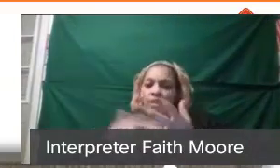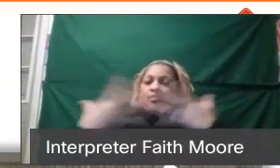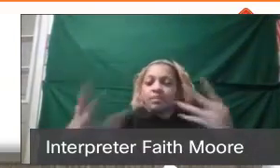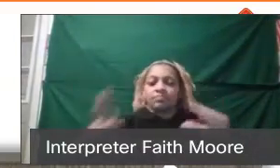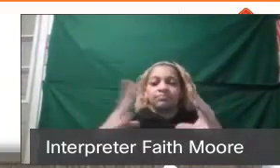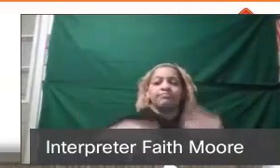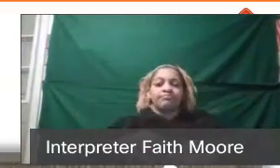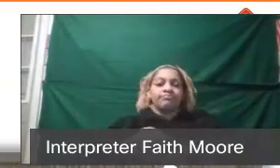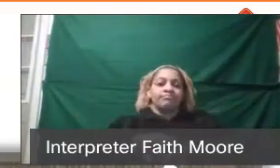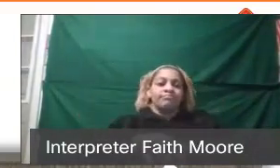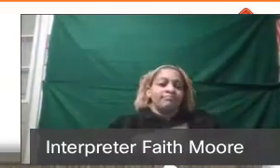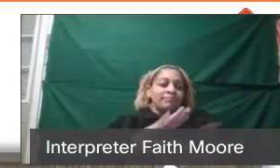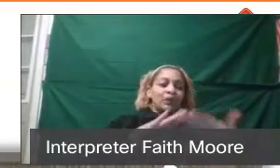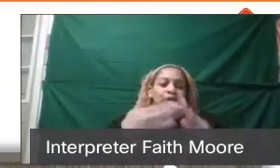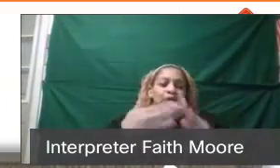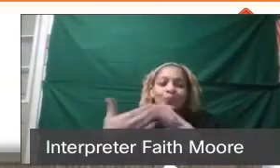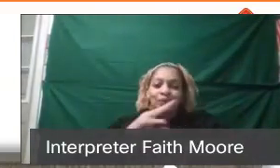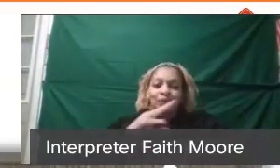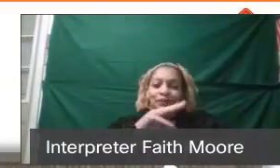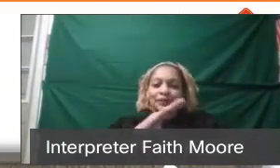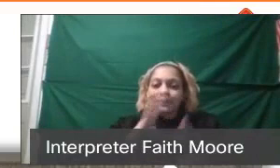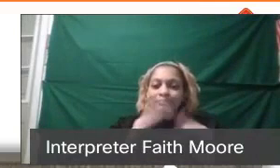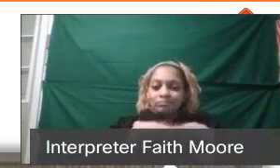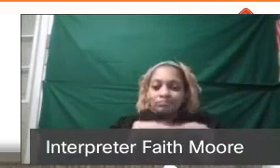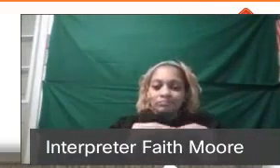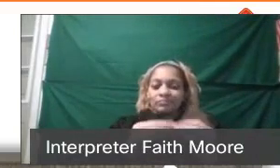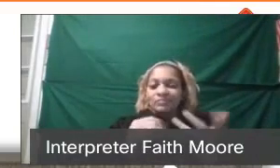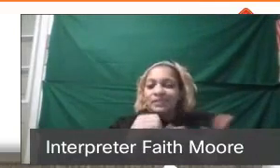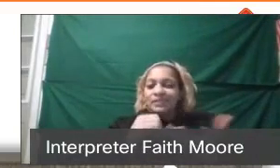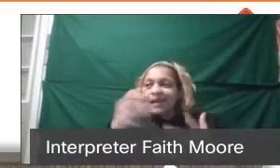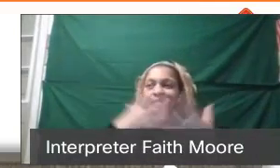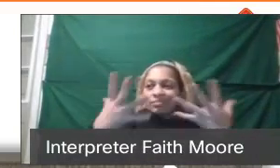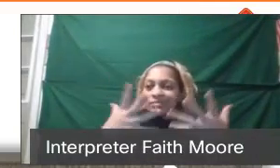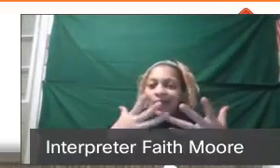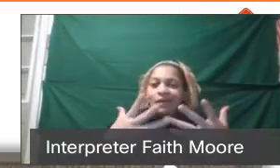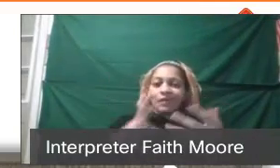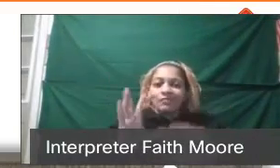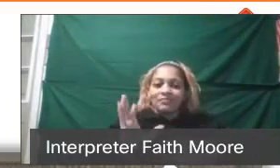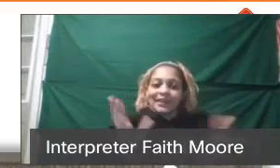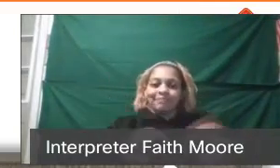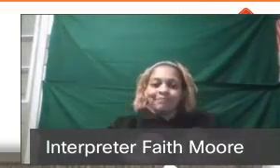But there wasn't a real consensus about it and it doesn't.